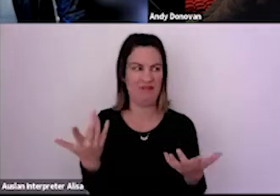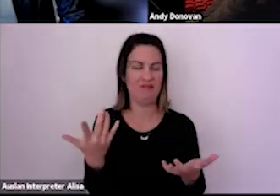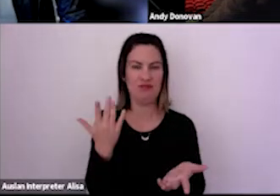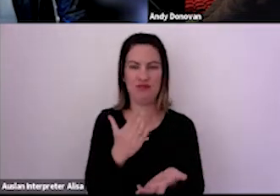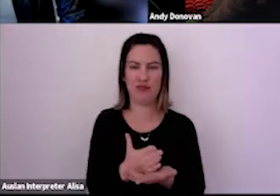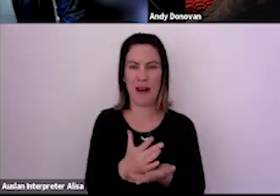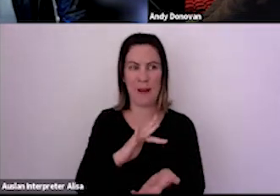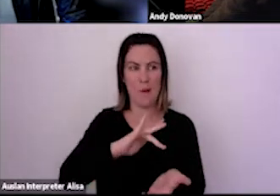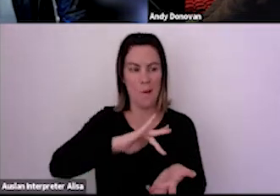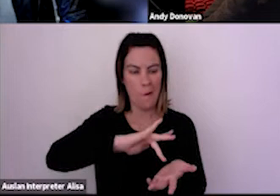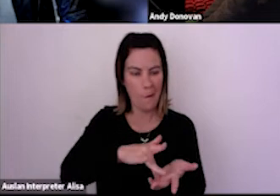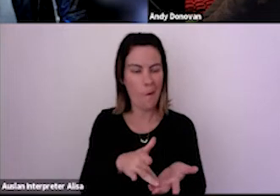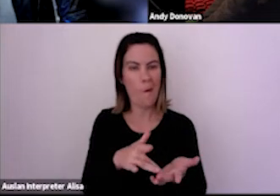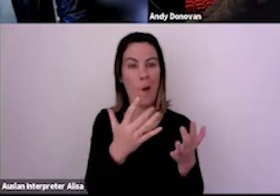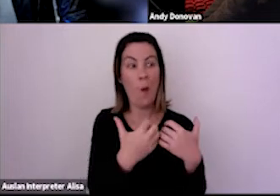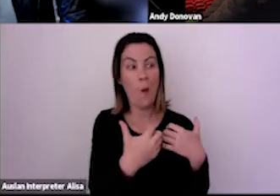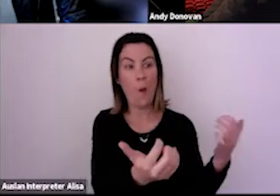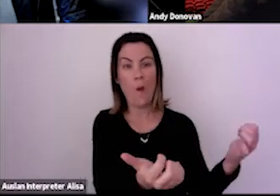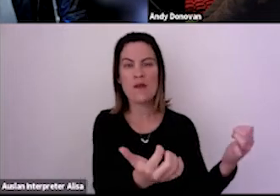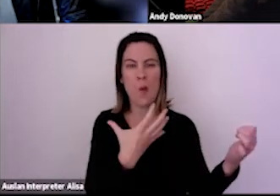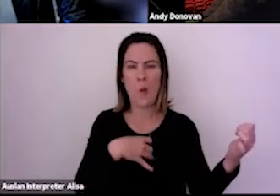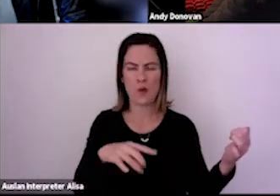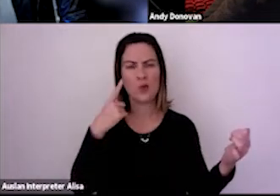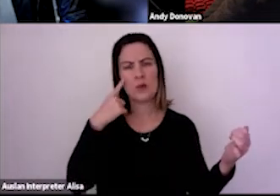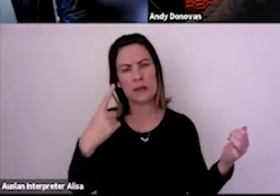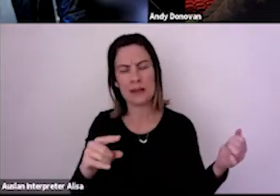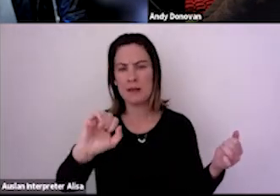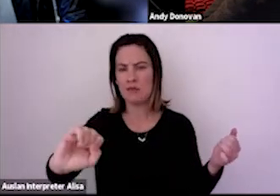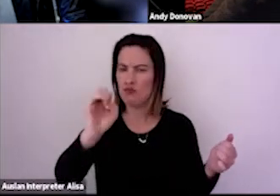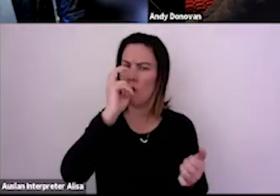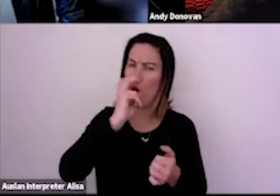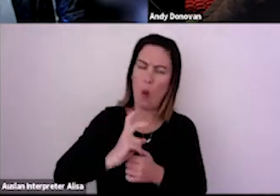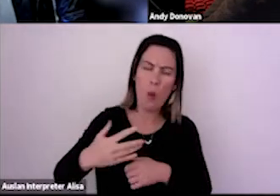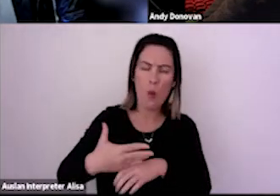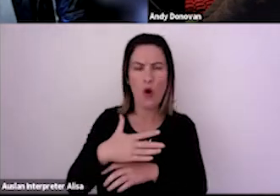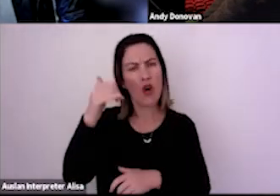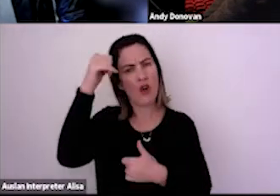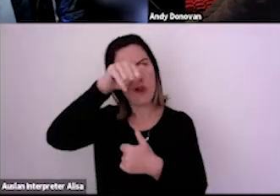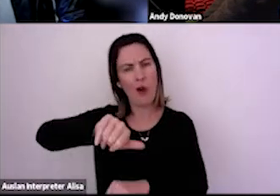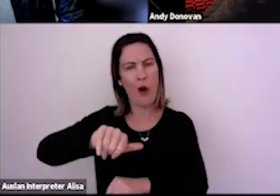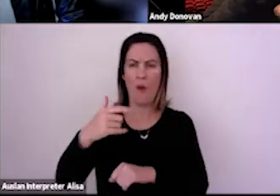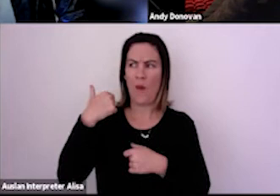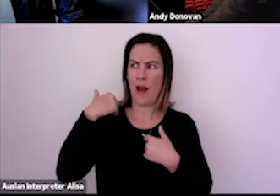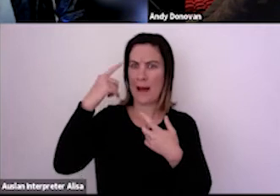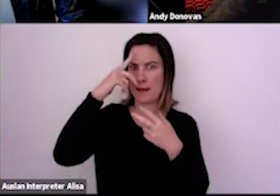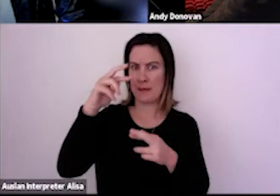that wants to see the work that they know and expect to see from a particular organisation and then there